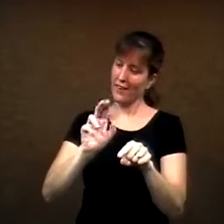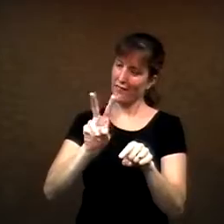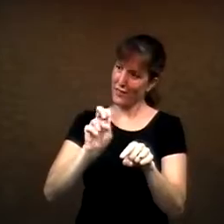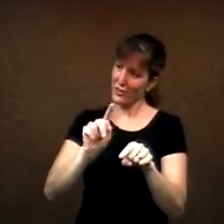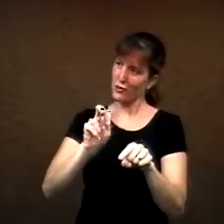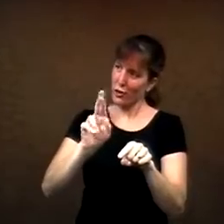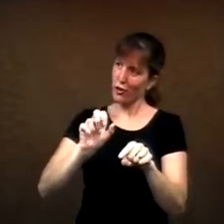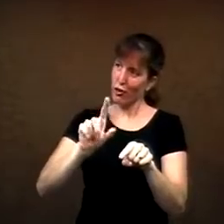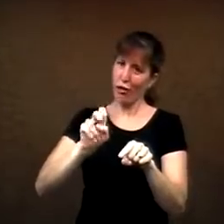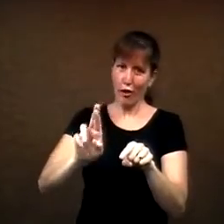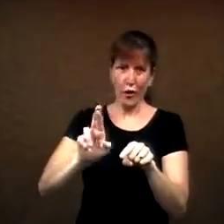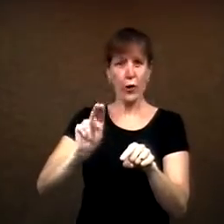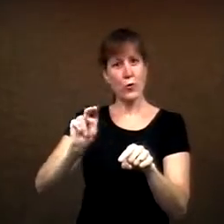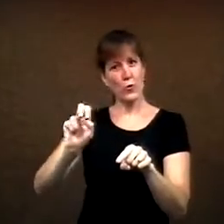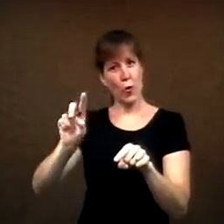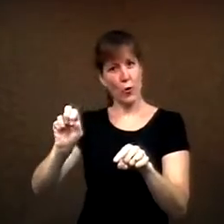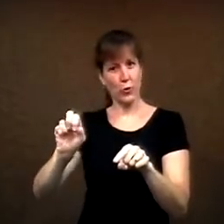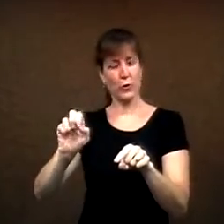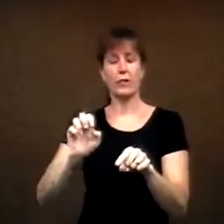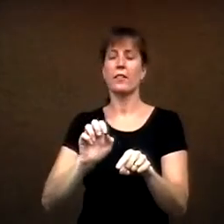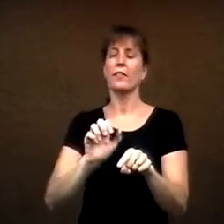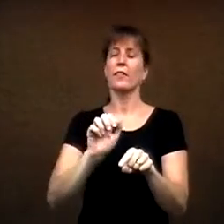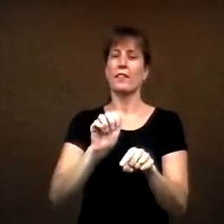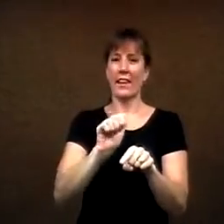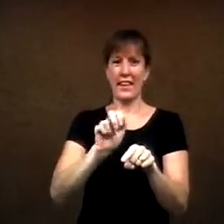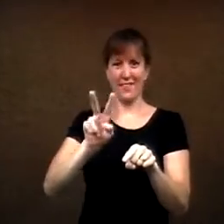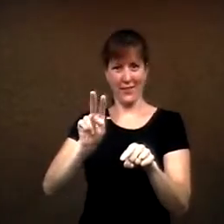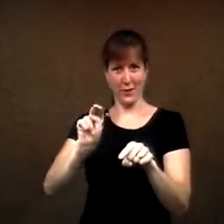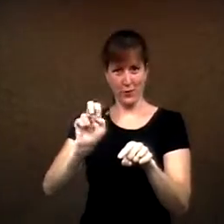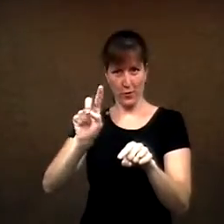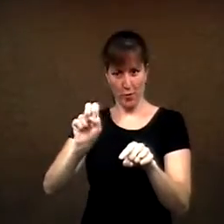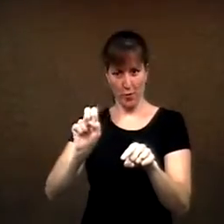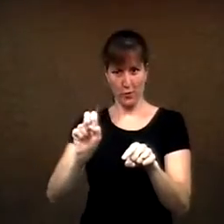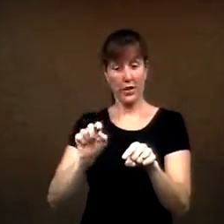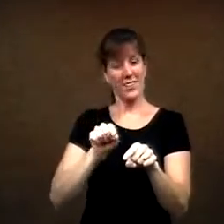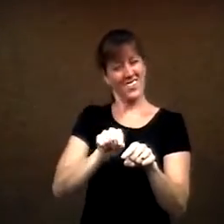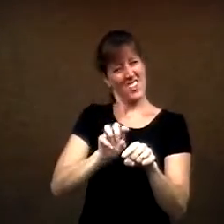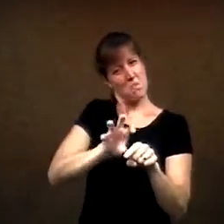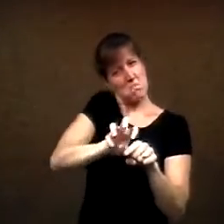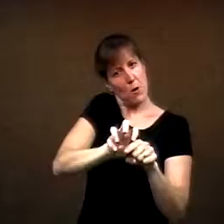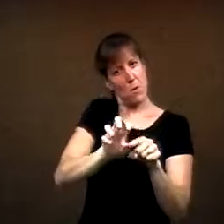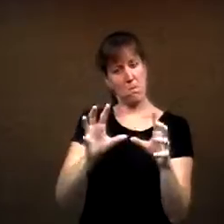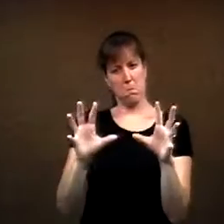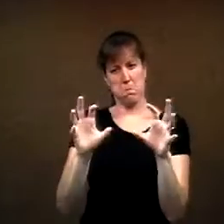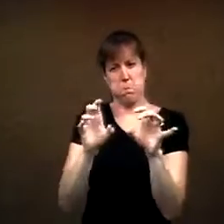small group of cells that will collect impulses that have been delivered from the pacemaker